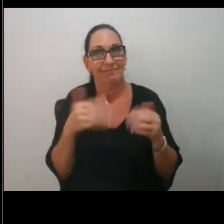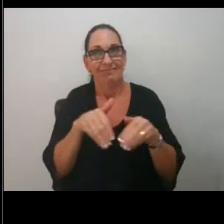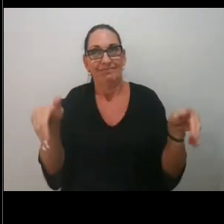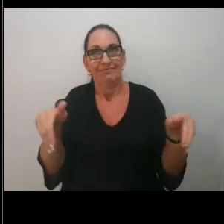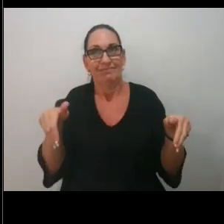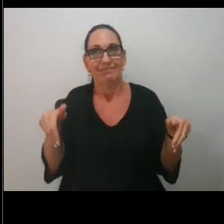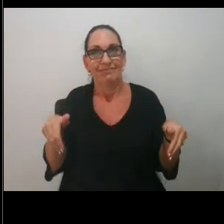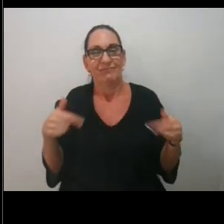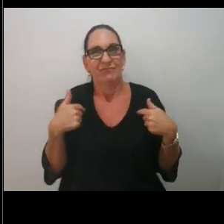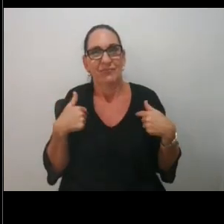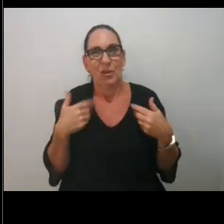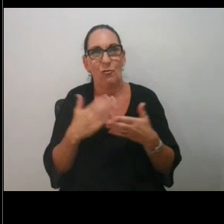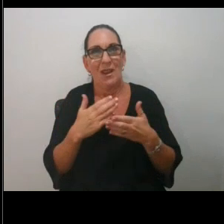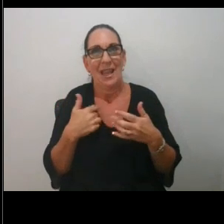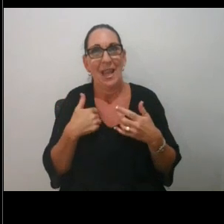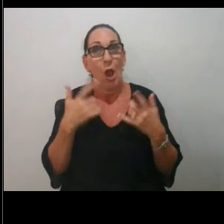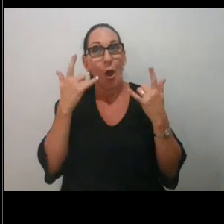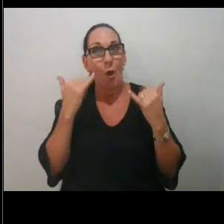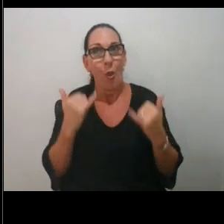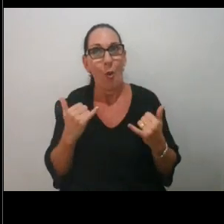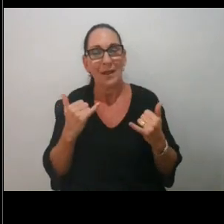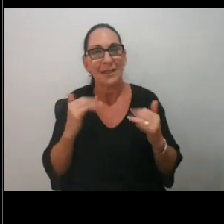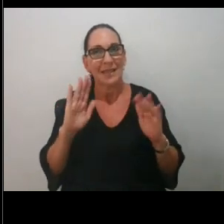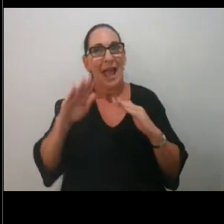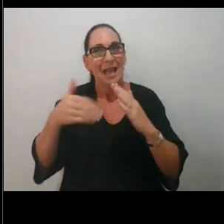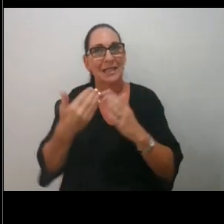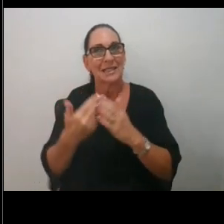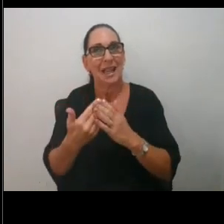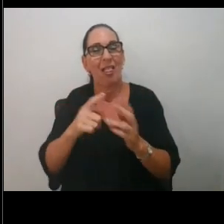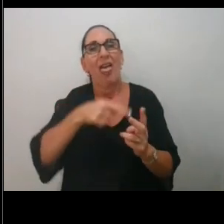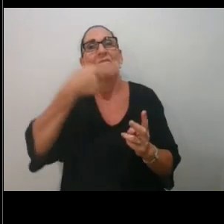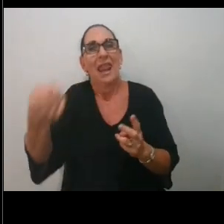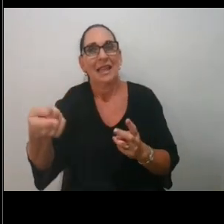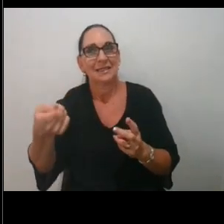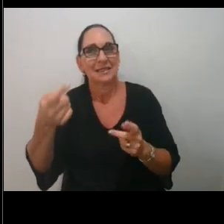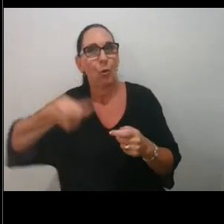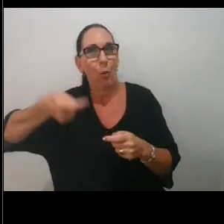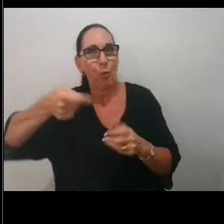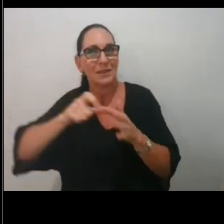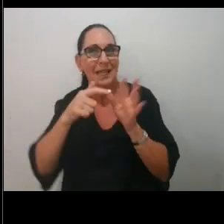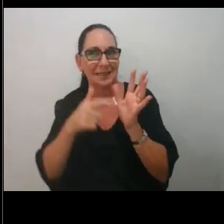um with our lawyers until that next court date when we'll see them again um representation from